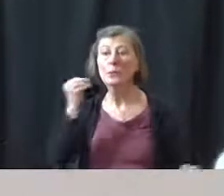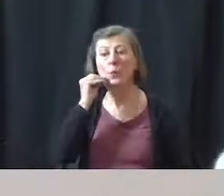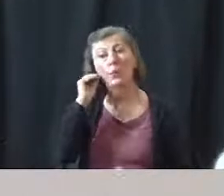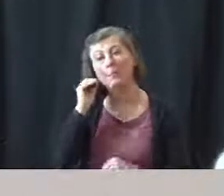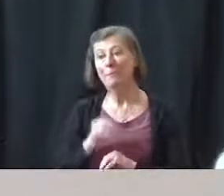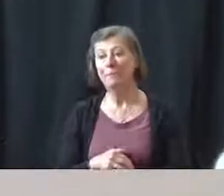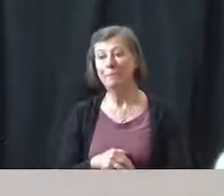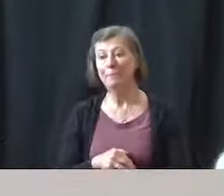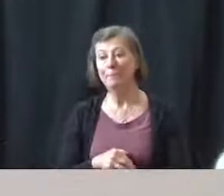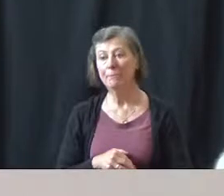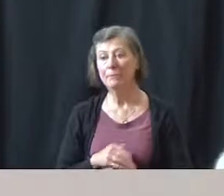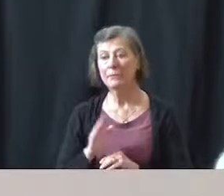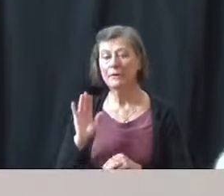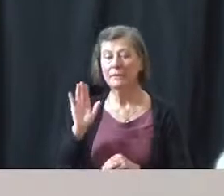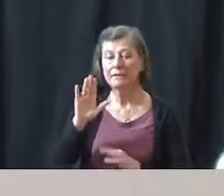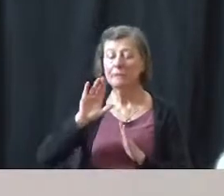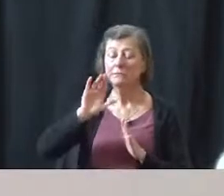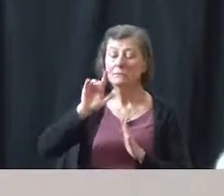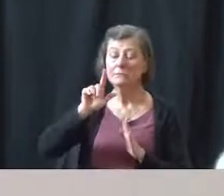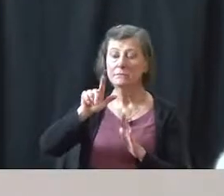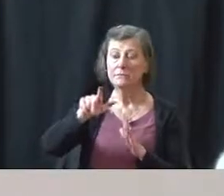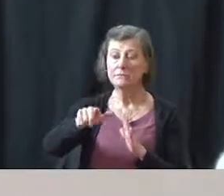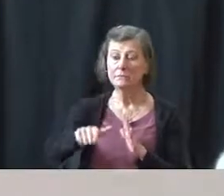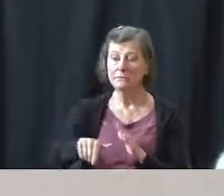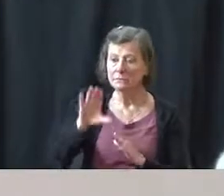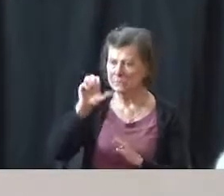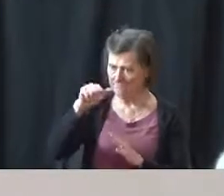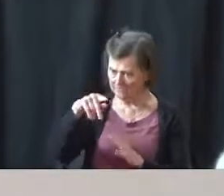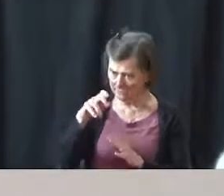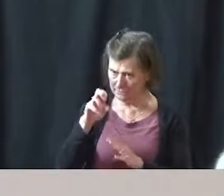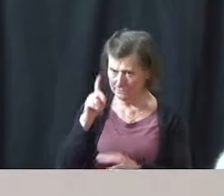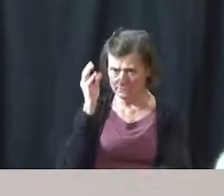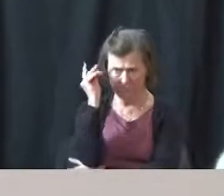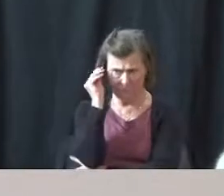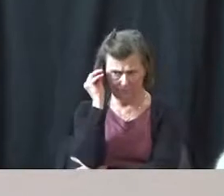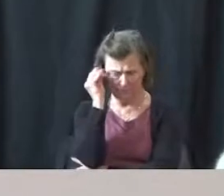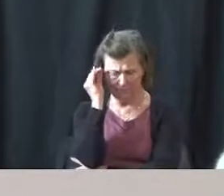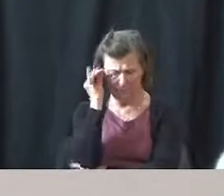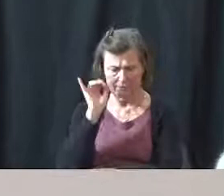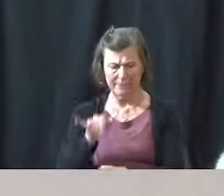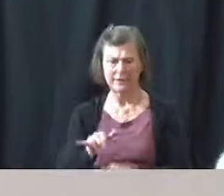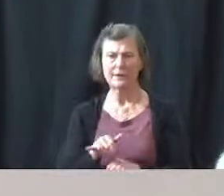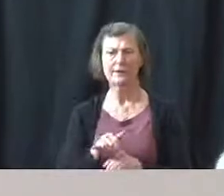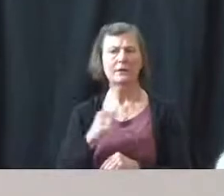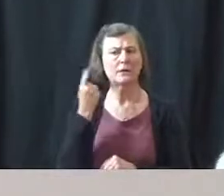And, after a while Čapek was thinking about this and he realized that, you know, there